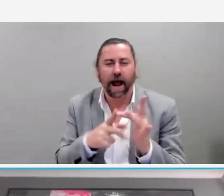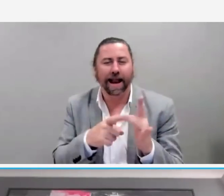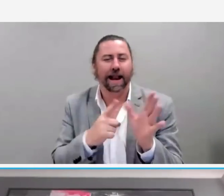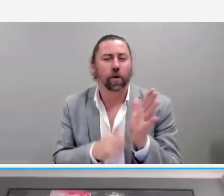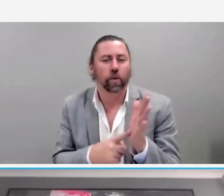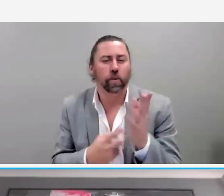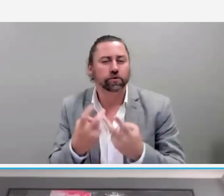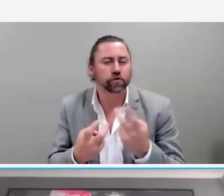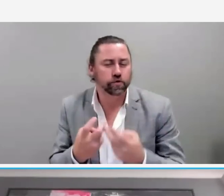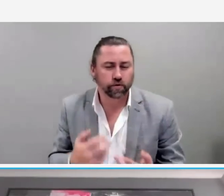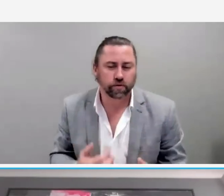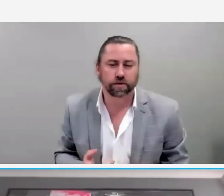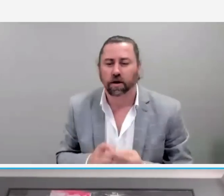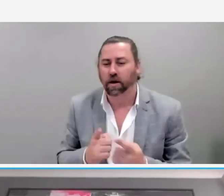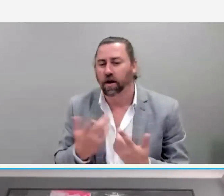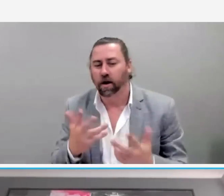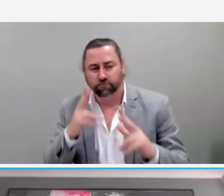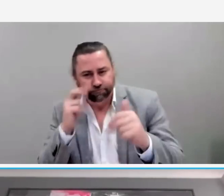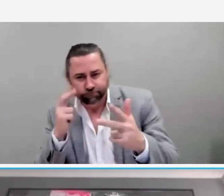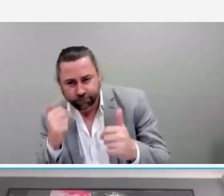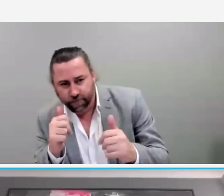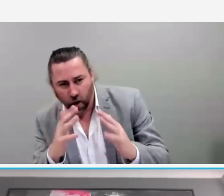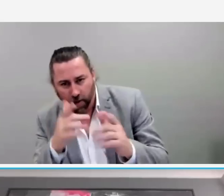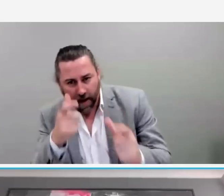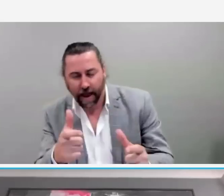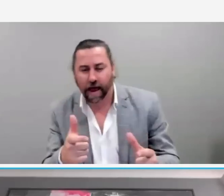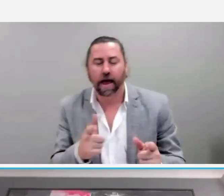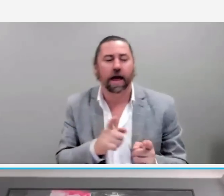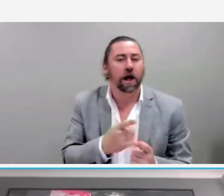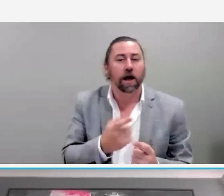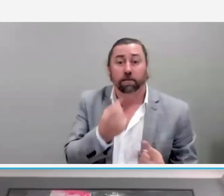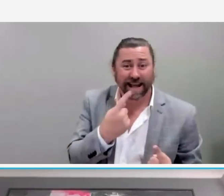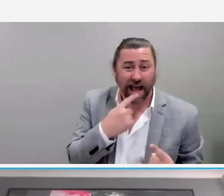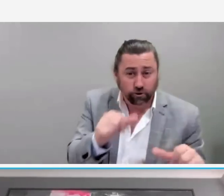so oral care, medication management, pressure injury prevention, wound management,